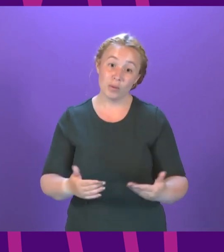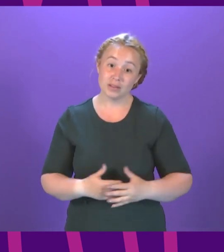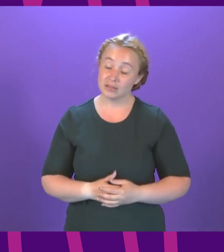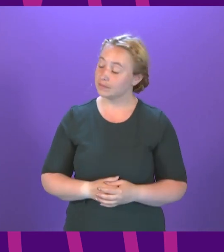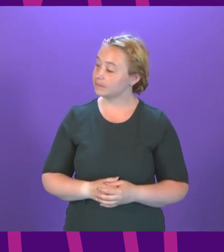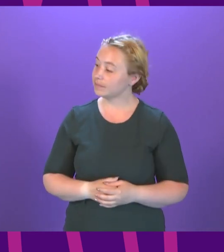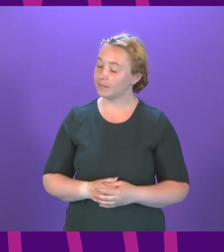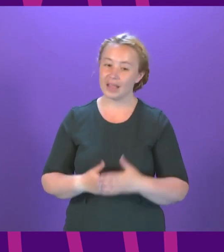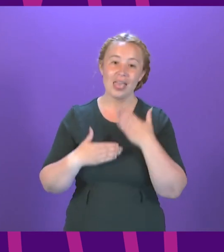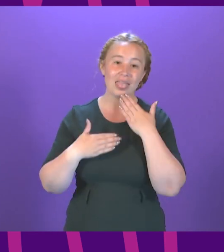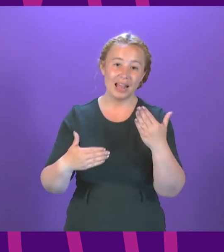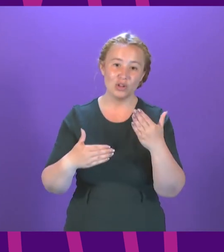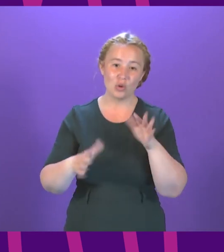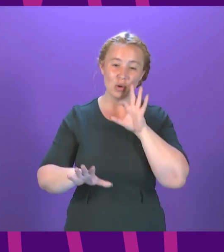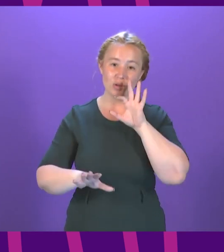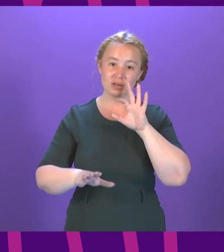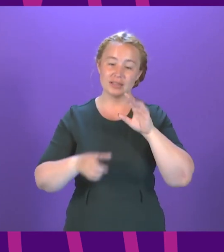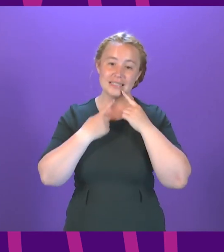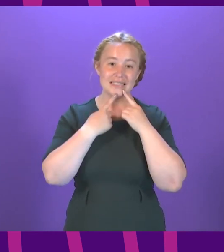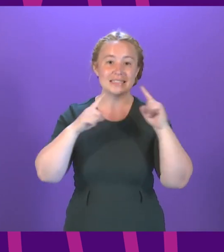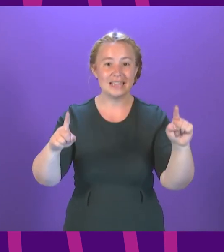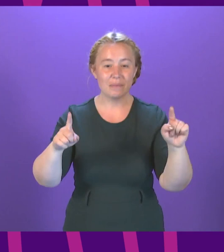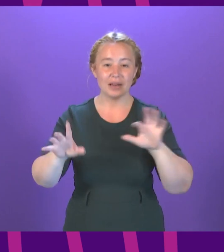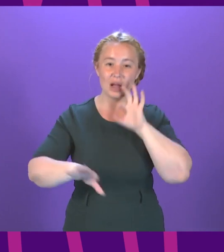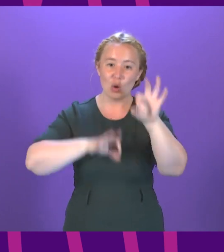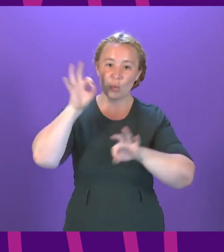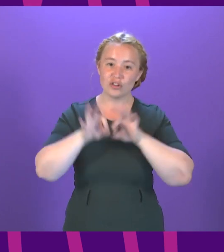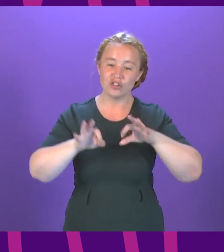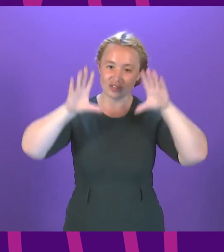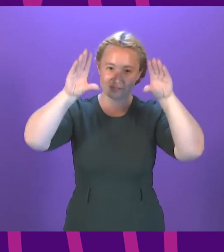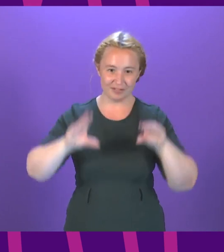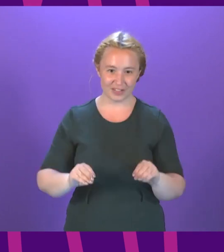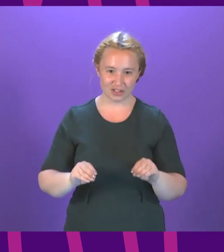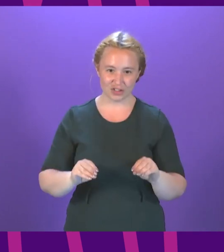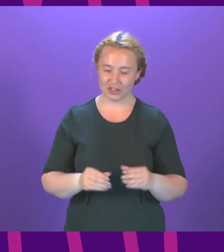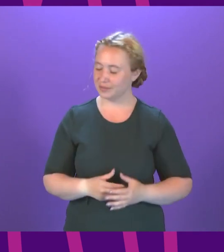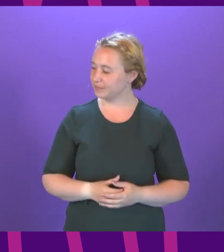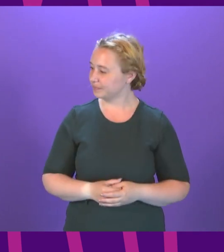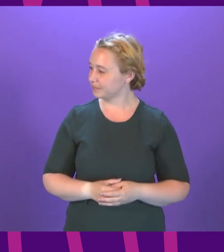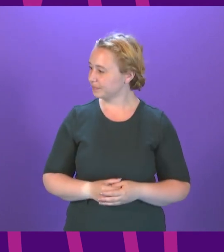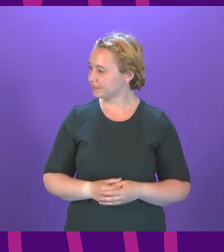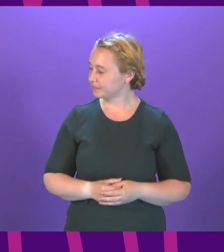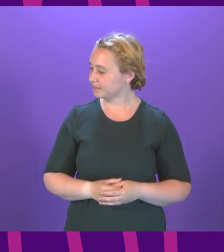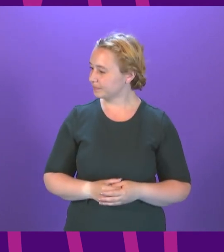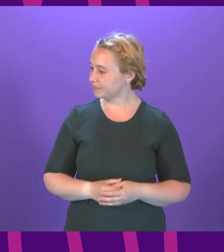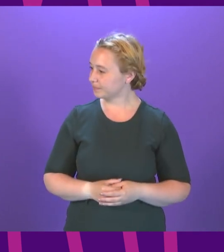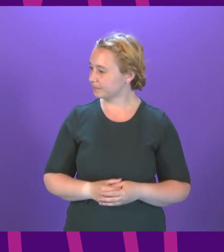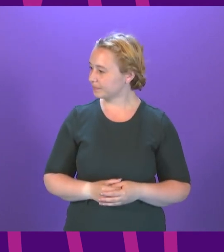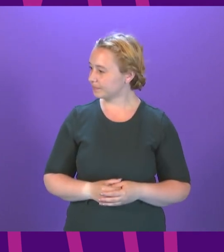That concludes the First Minister’s statement.